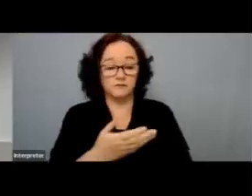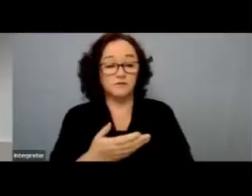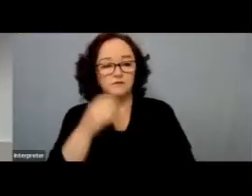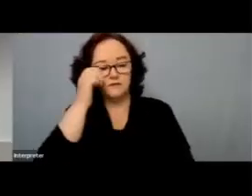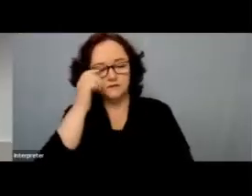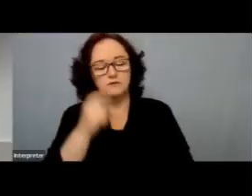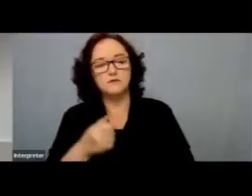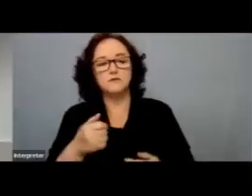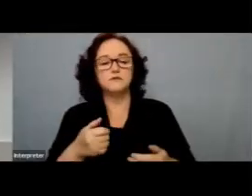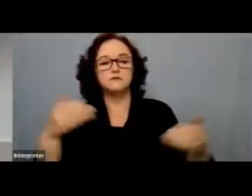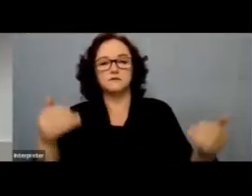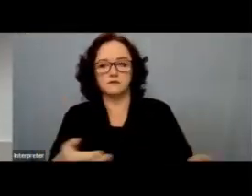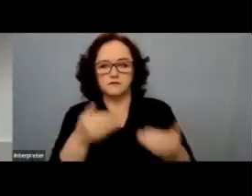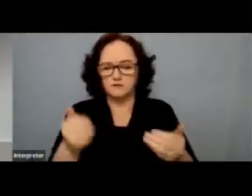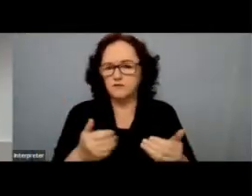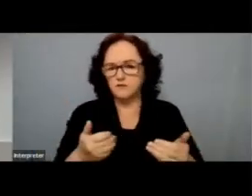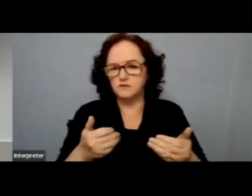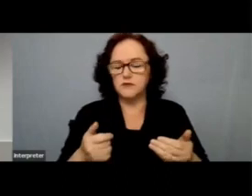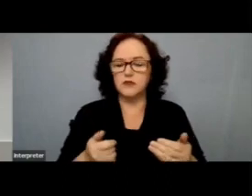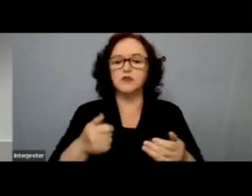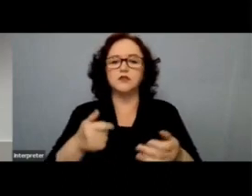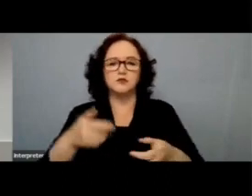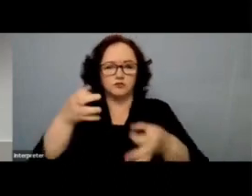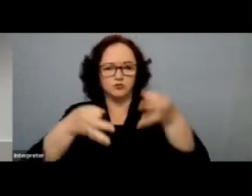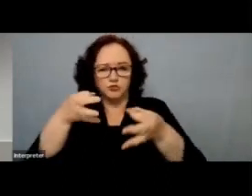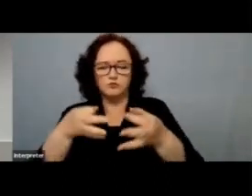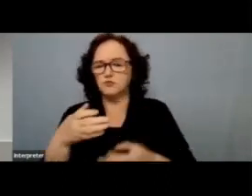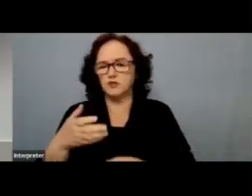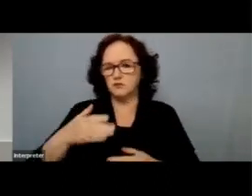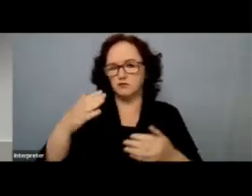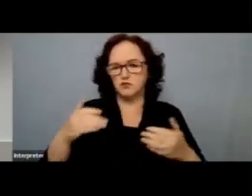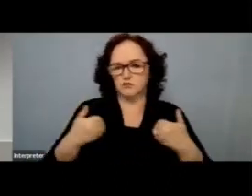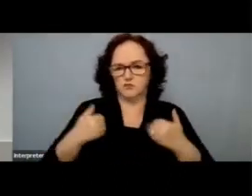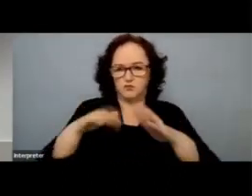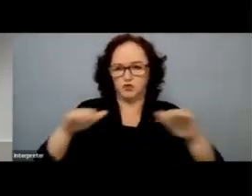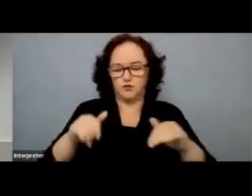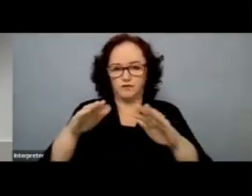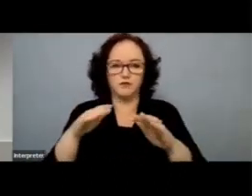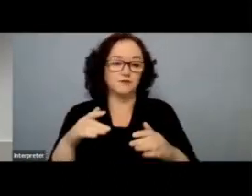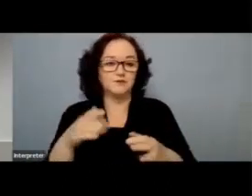juvenile justice because too many youth in foster care aged out of the child welfare system,